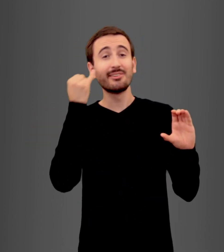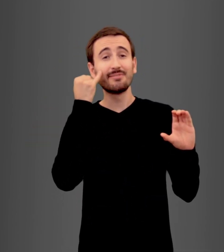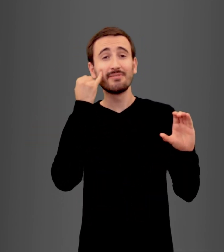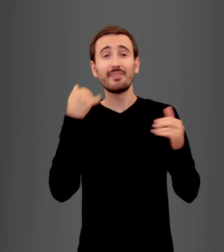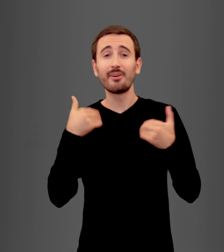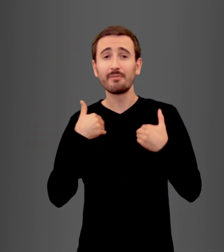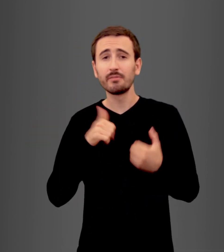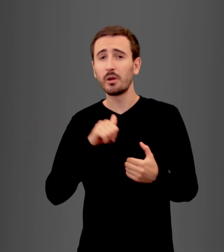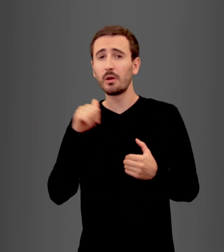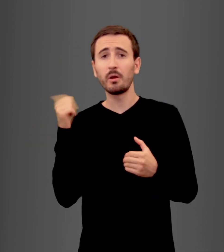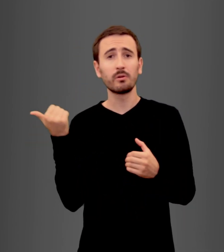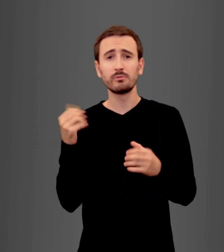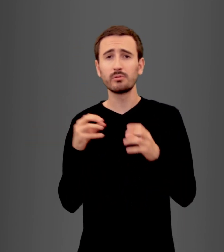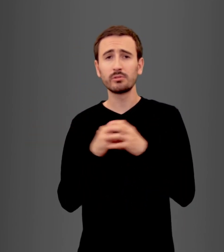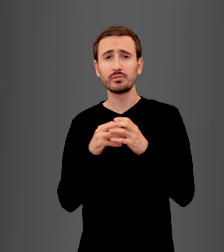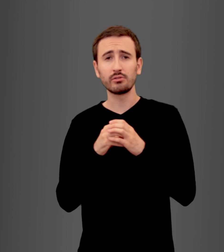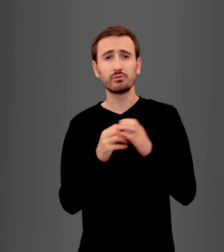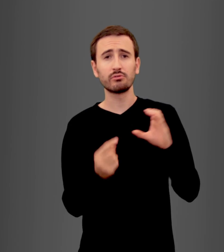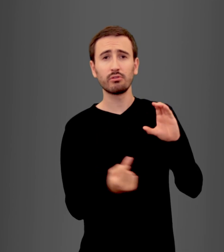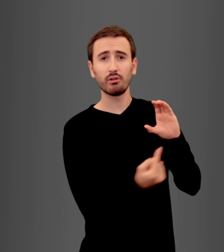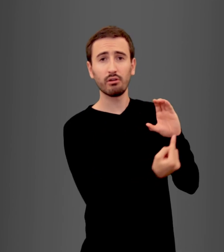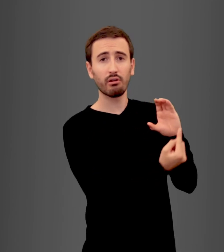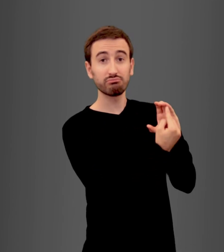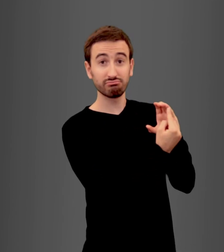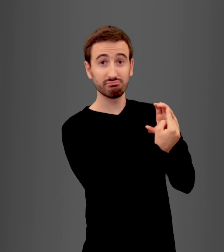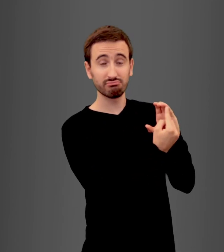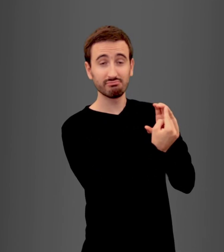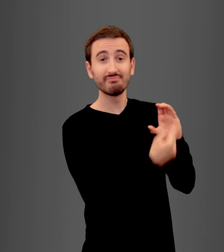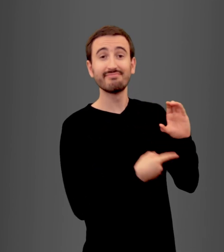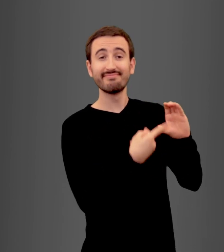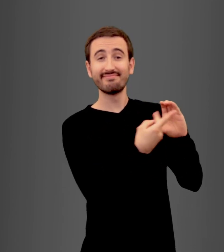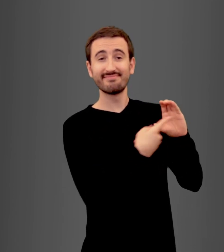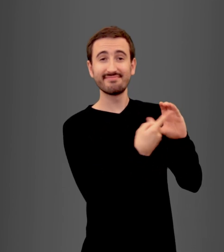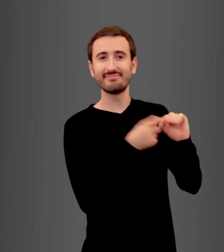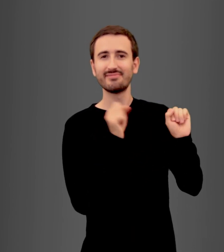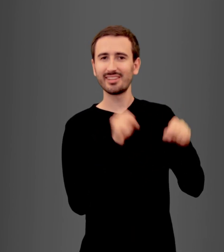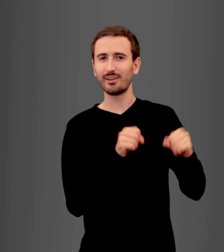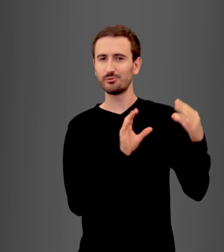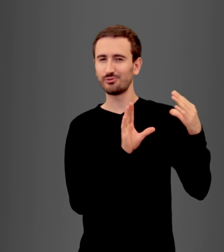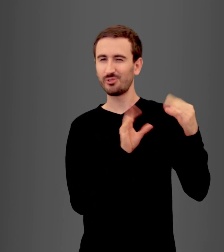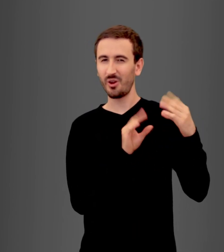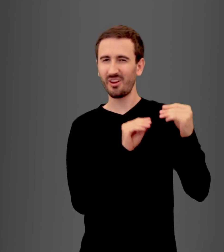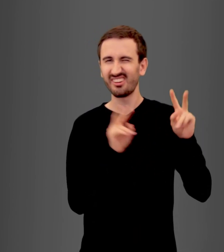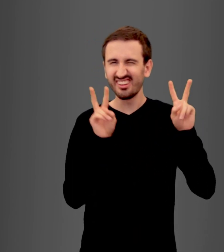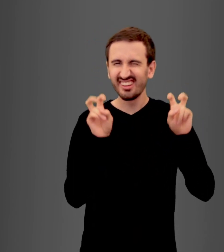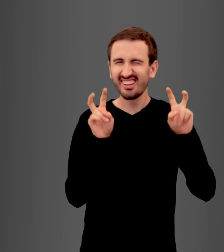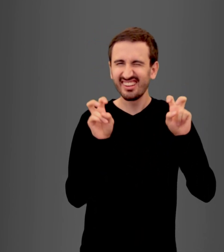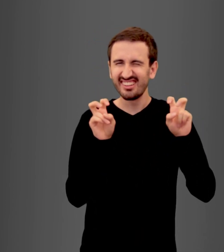Suppose there is another color center nearby in the lattice. These two centers can then “talk” to each other,